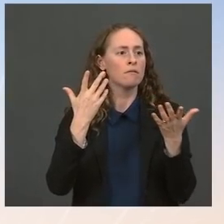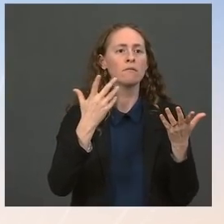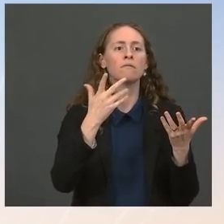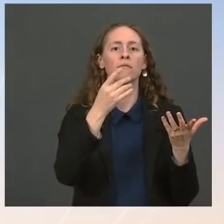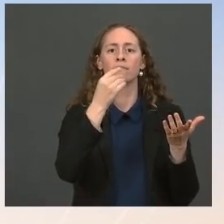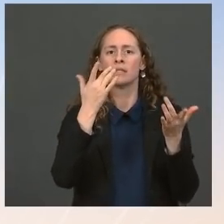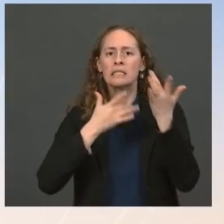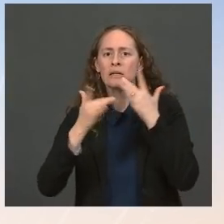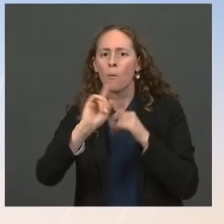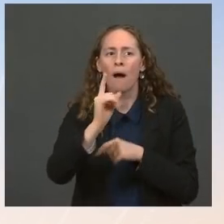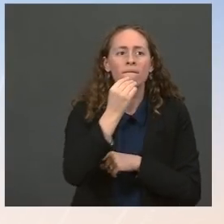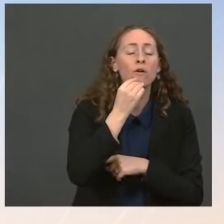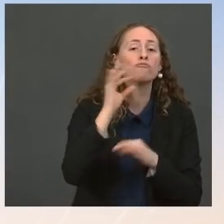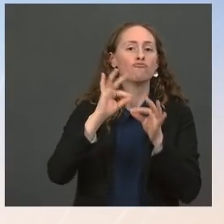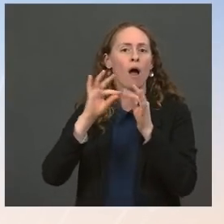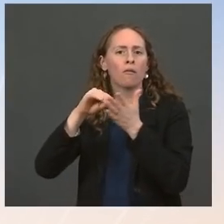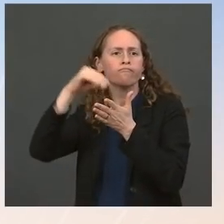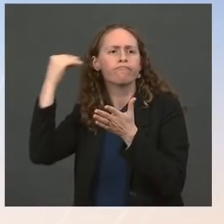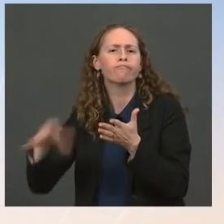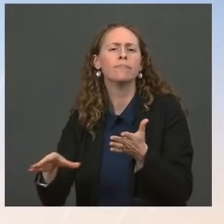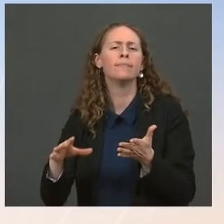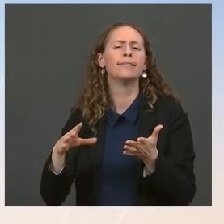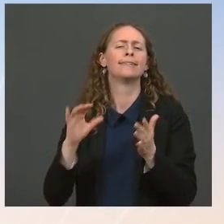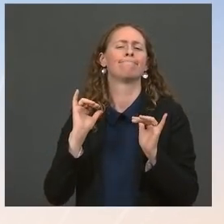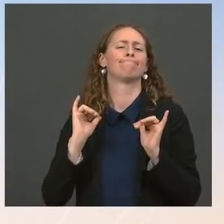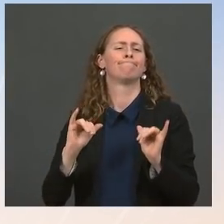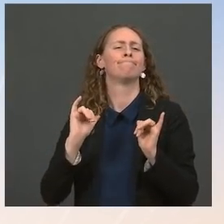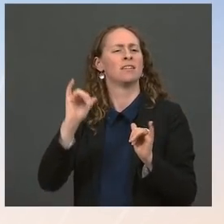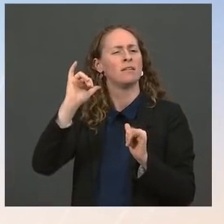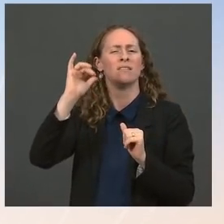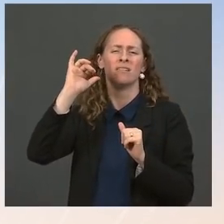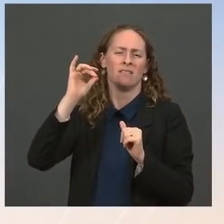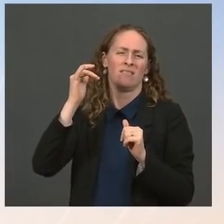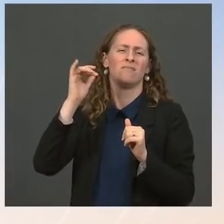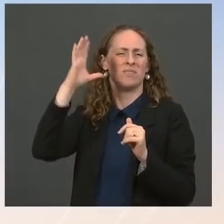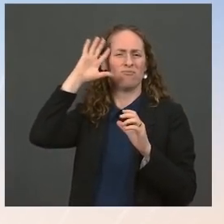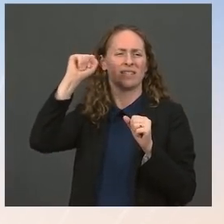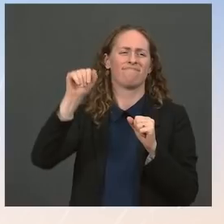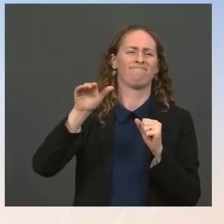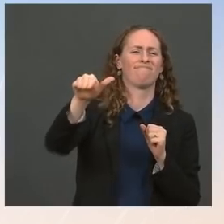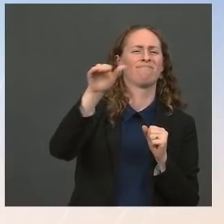That's one of the reasons the President pressed for more competition, why Secretary of --